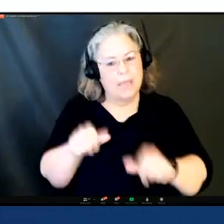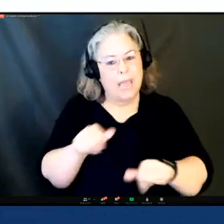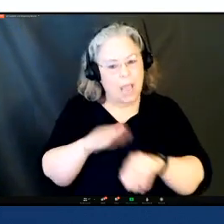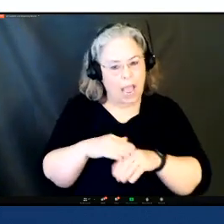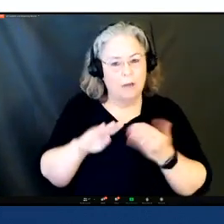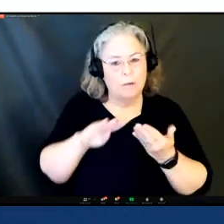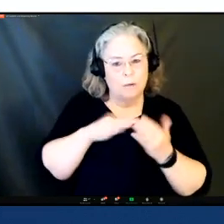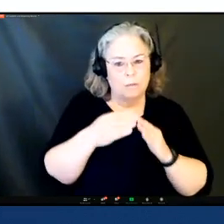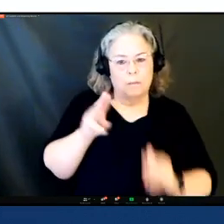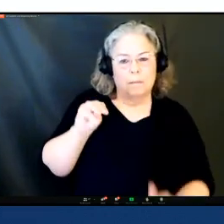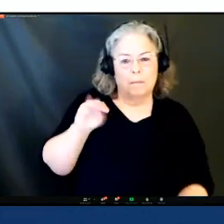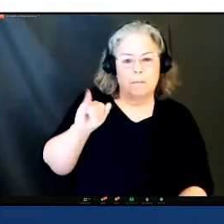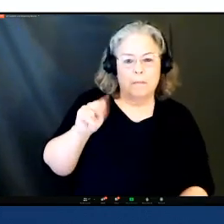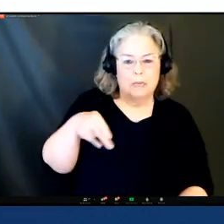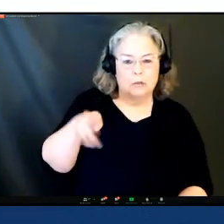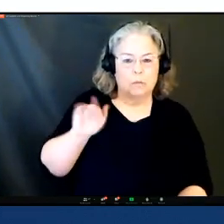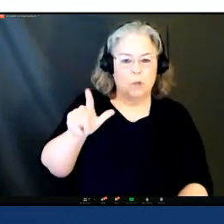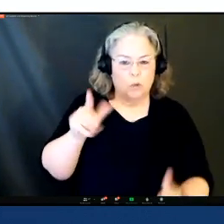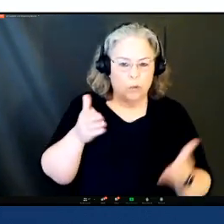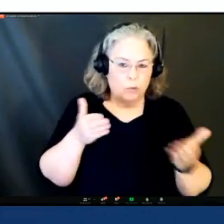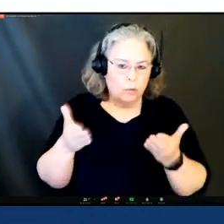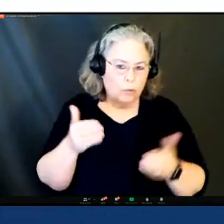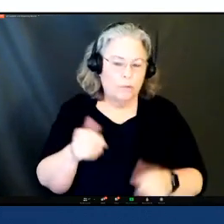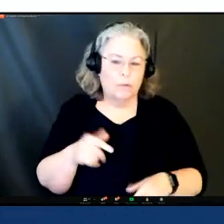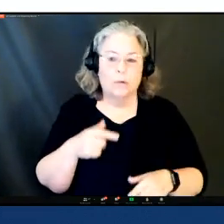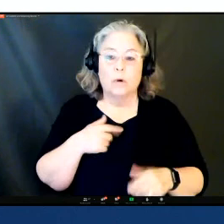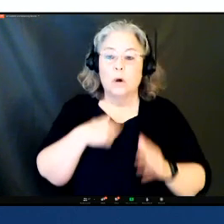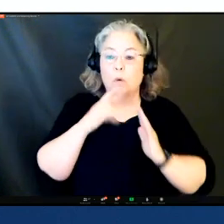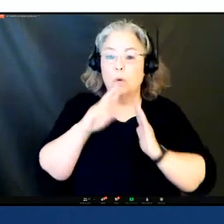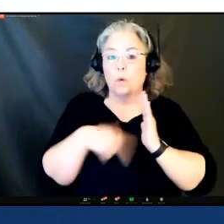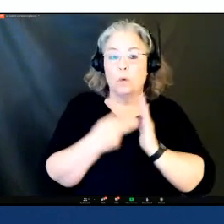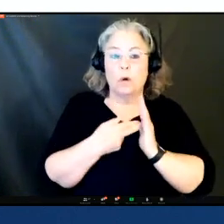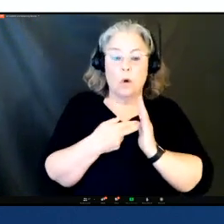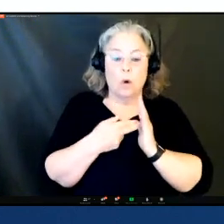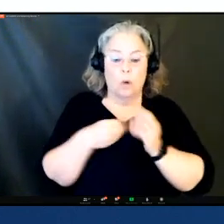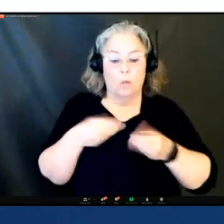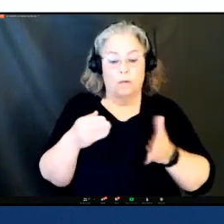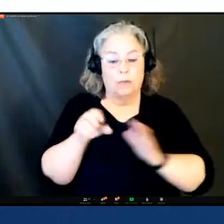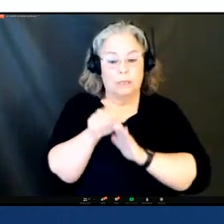A second consideration is our role as a provider of state programs, including mandated programs